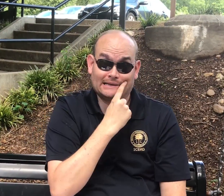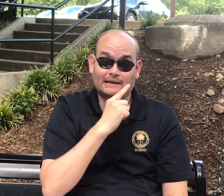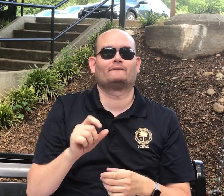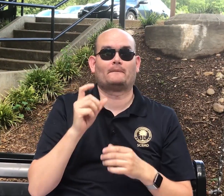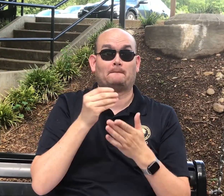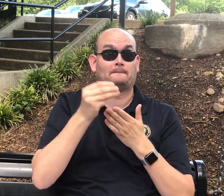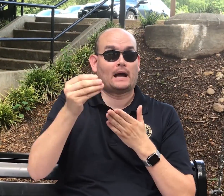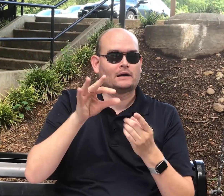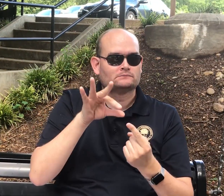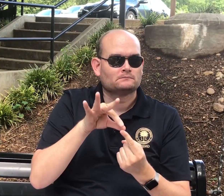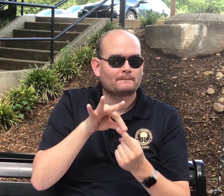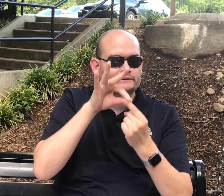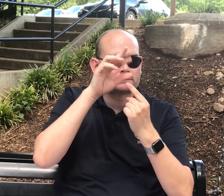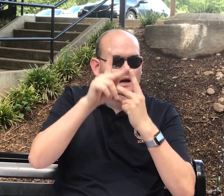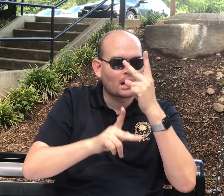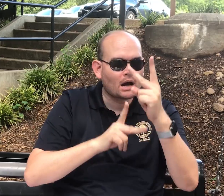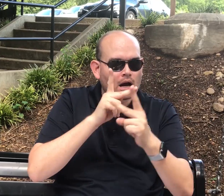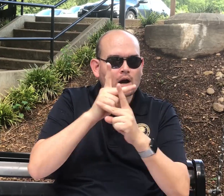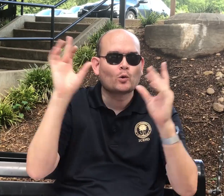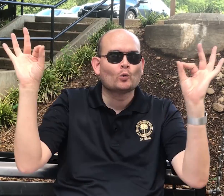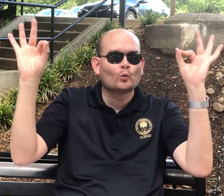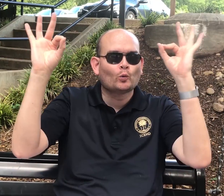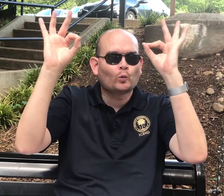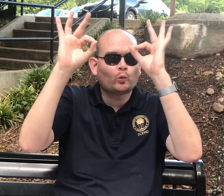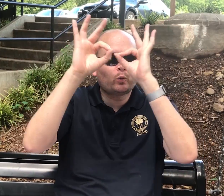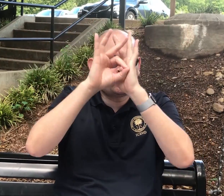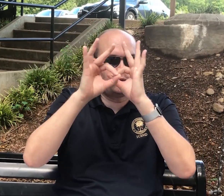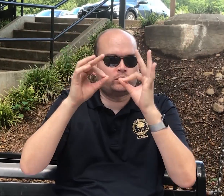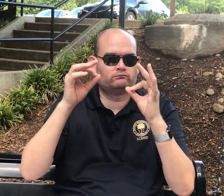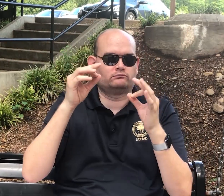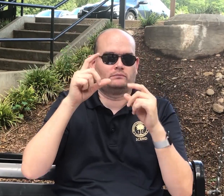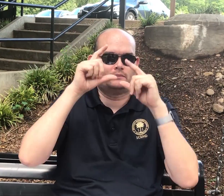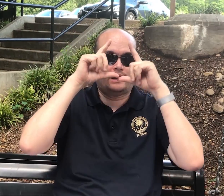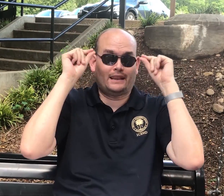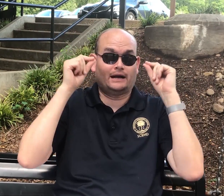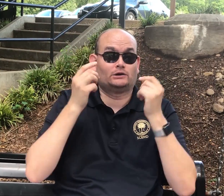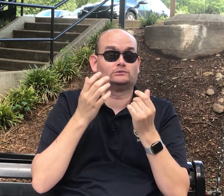PURCHASING SOLAR ECLIPSE SPECIFIC EYEWEAR WILL BE OF UTMOST IMPORTANCE